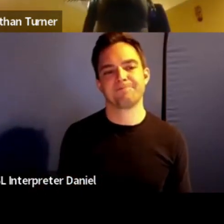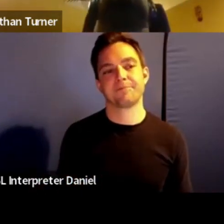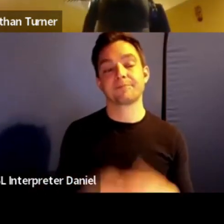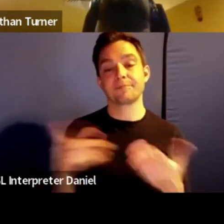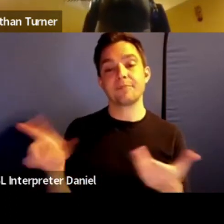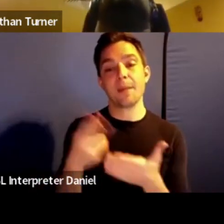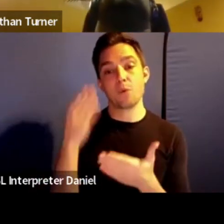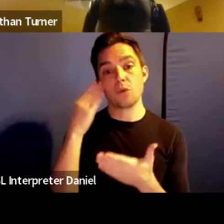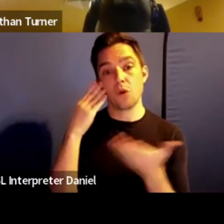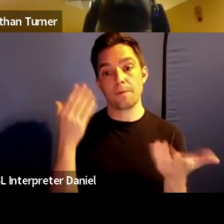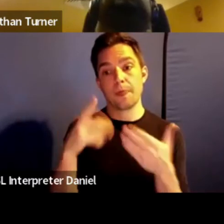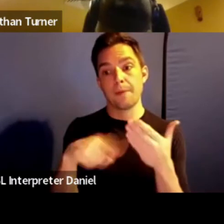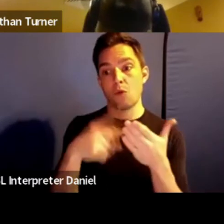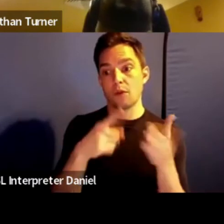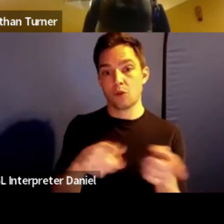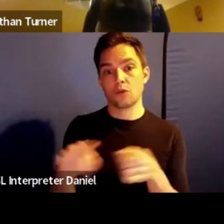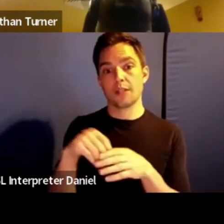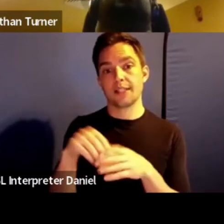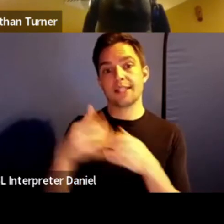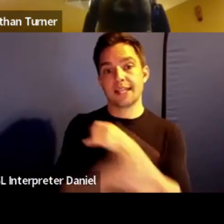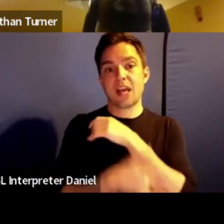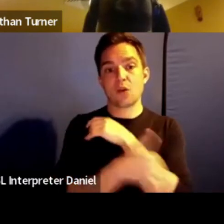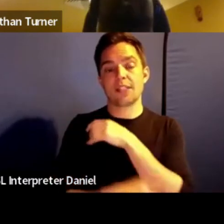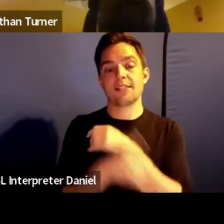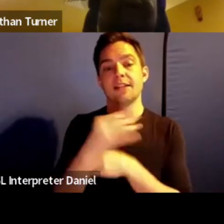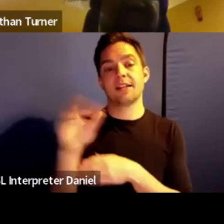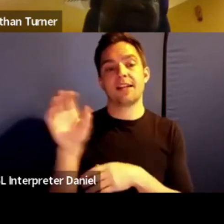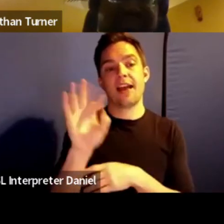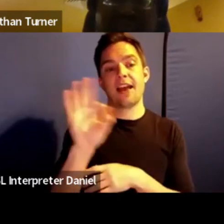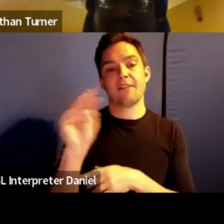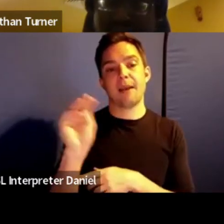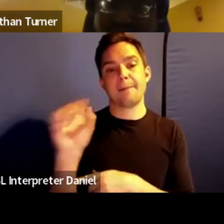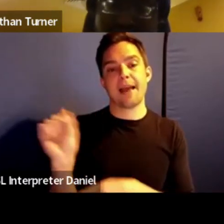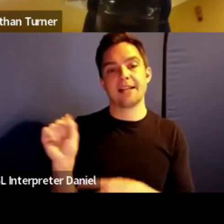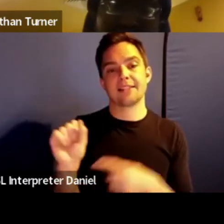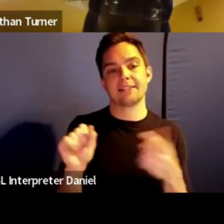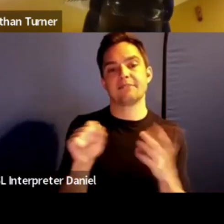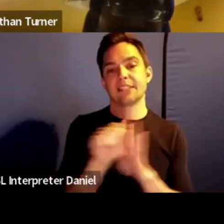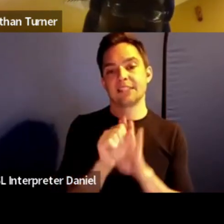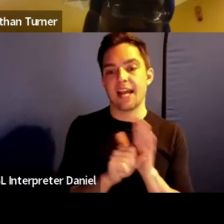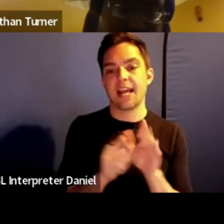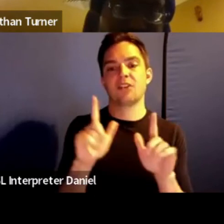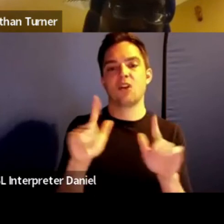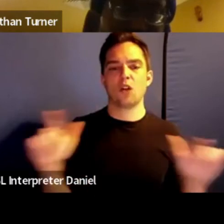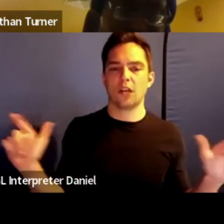know about what's going on in the counties and the FMS and with the state and whatnot. So